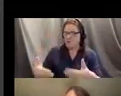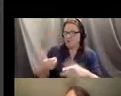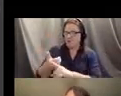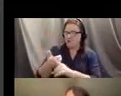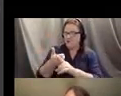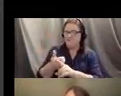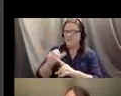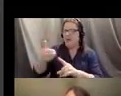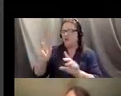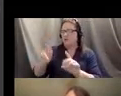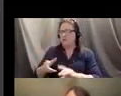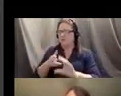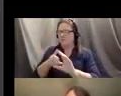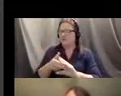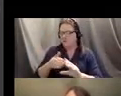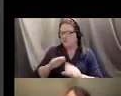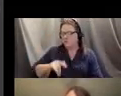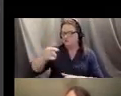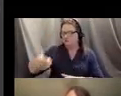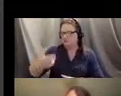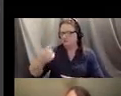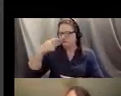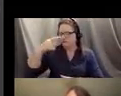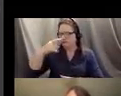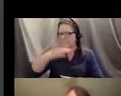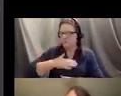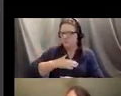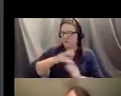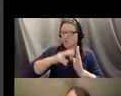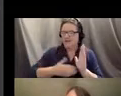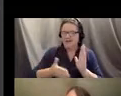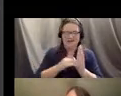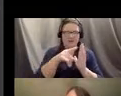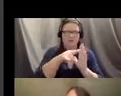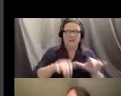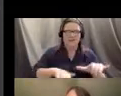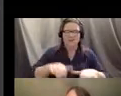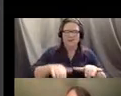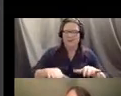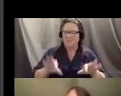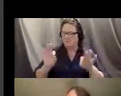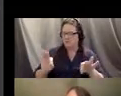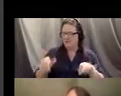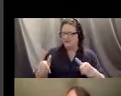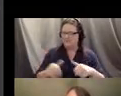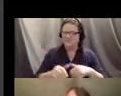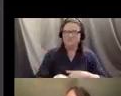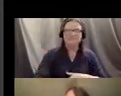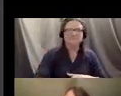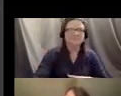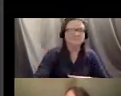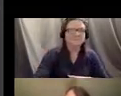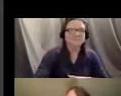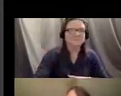If you would like to please read what you have in the chat for the group that would be great. Sarah May: Sure.